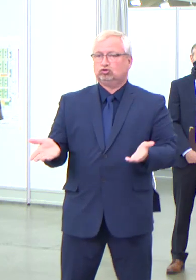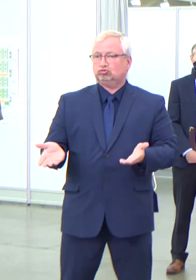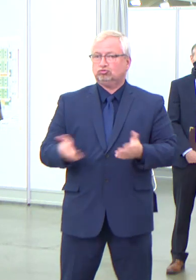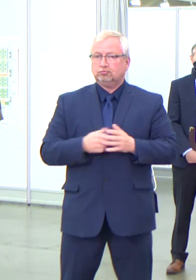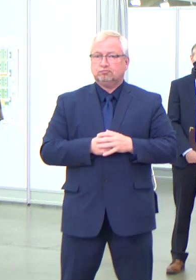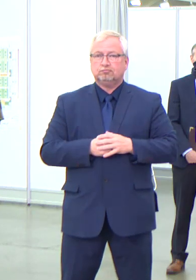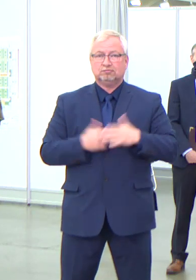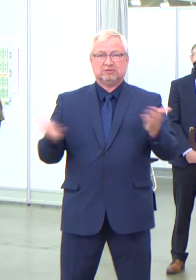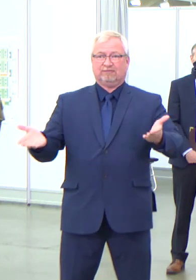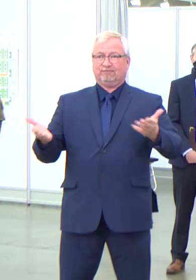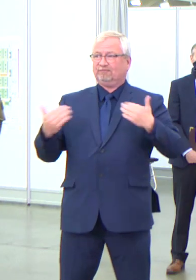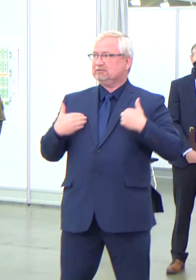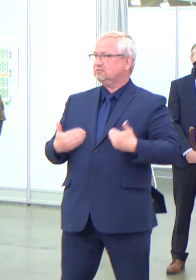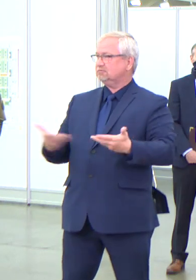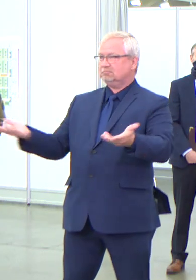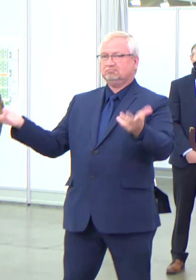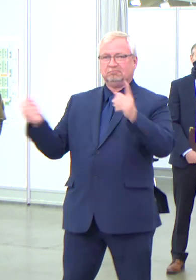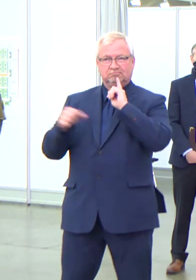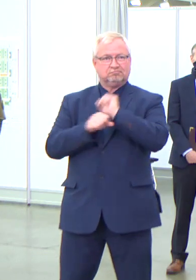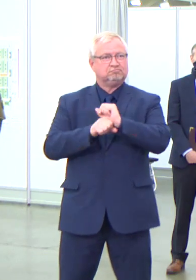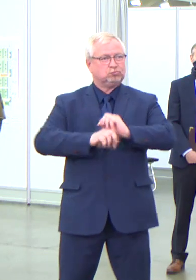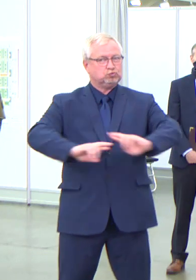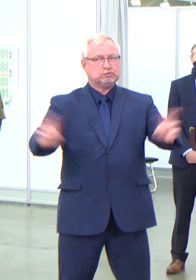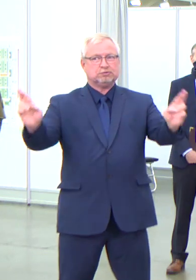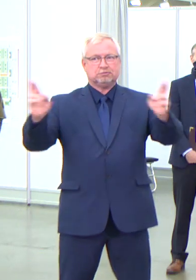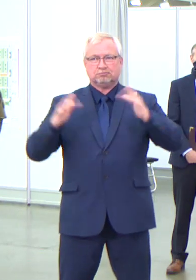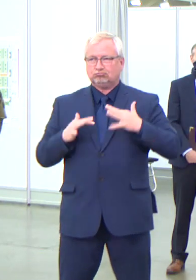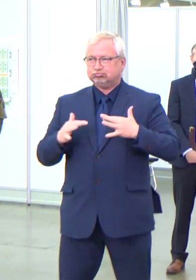We have already assembled the physical facilities here in a very short period of time